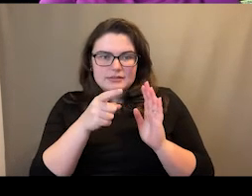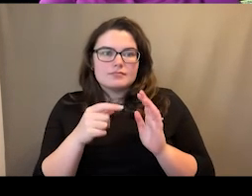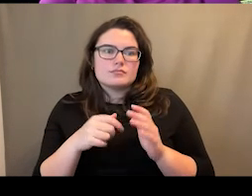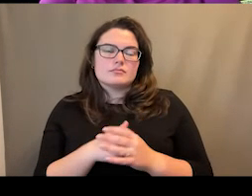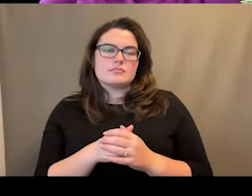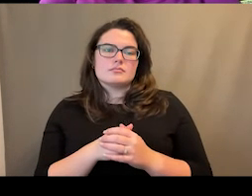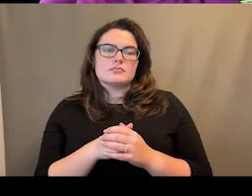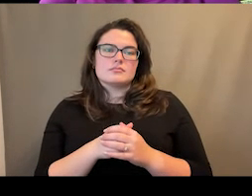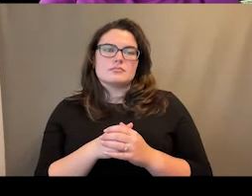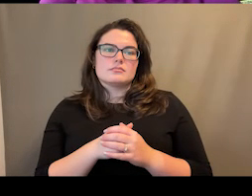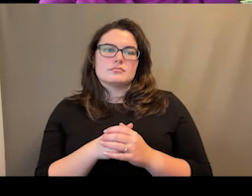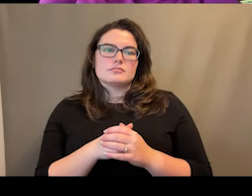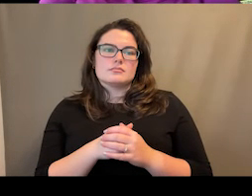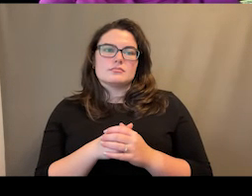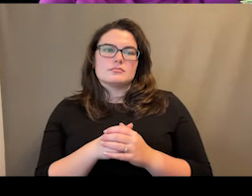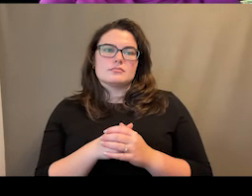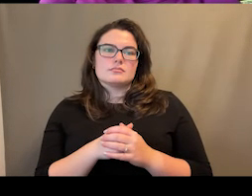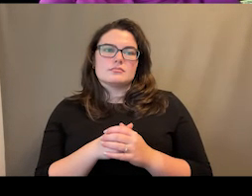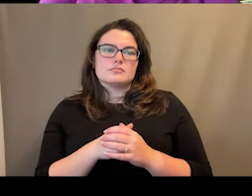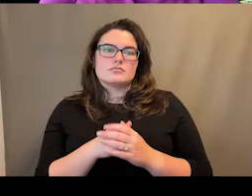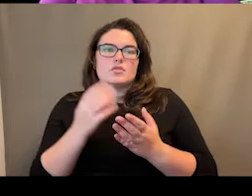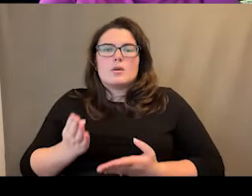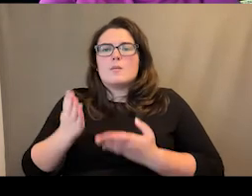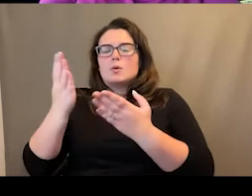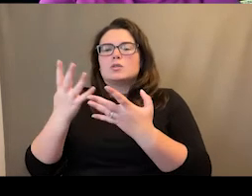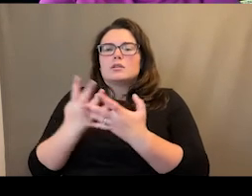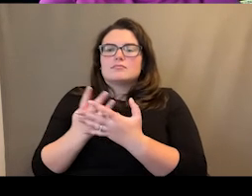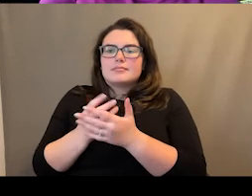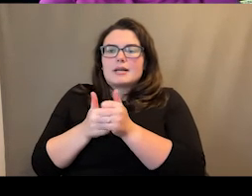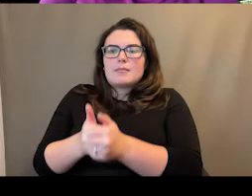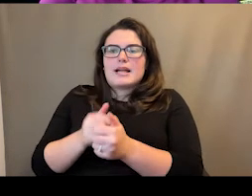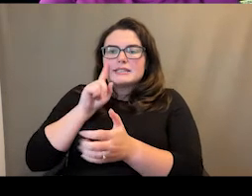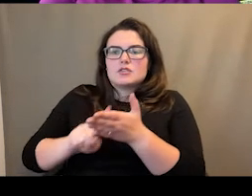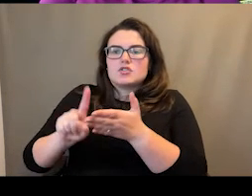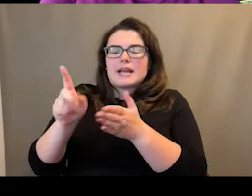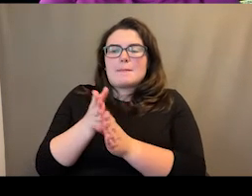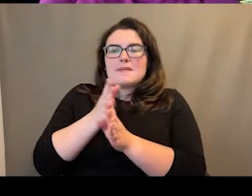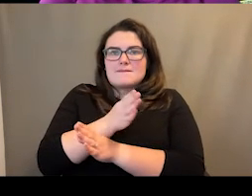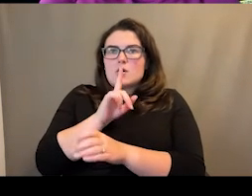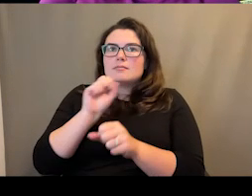Proposals go through compliance checking before they are sent to the individual programs.